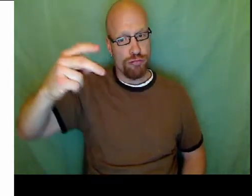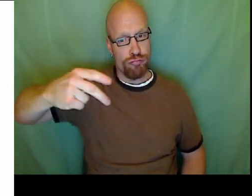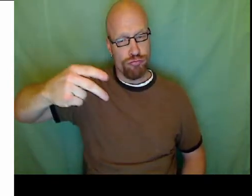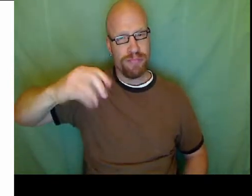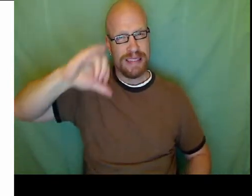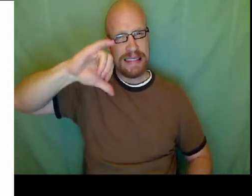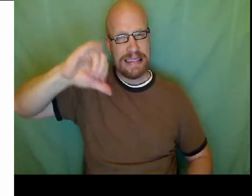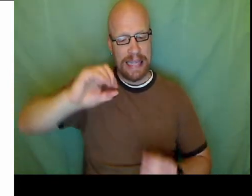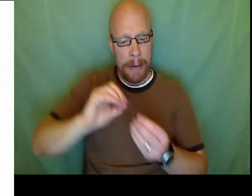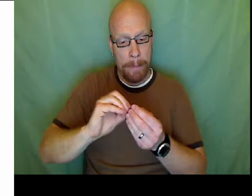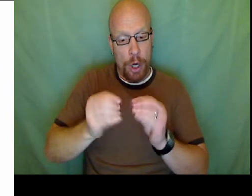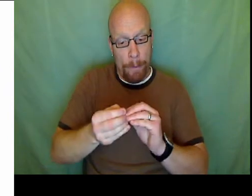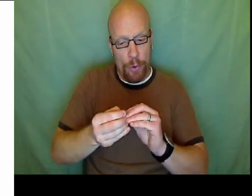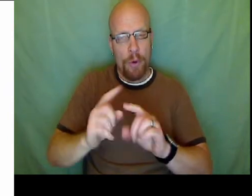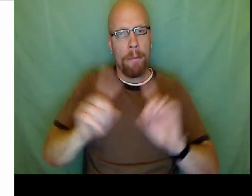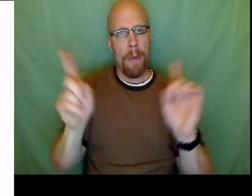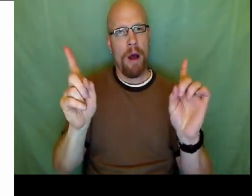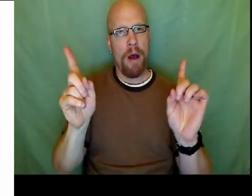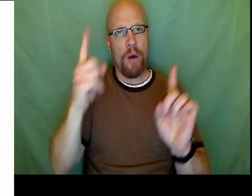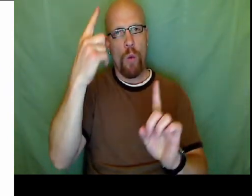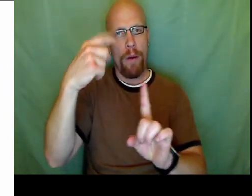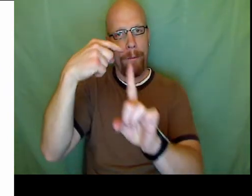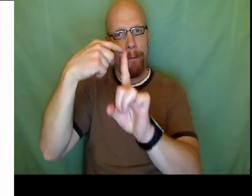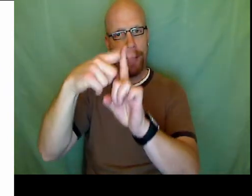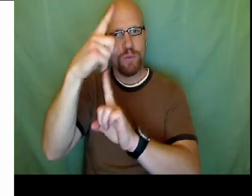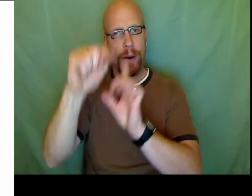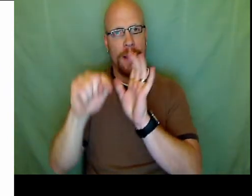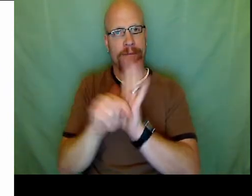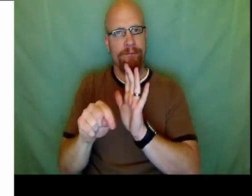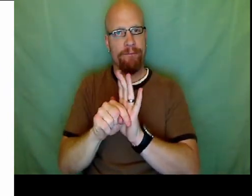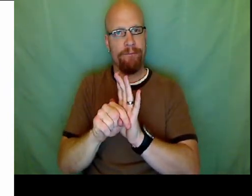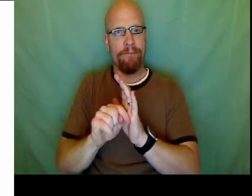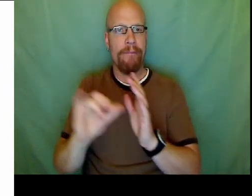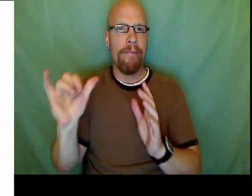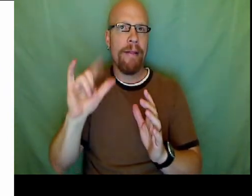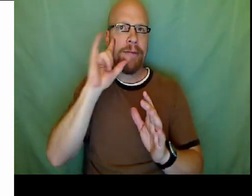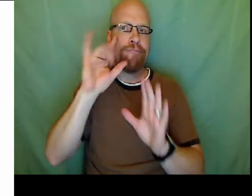or x to be the same number but with opposite signs.